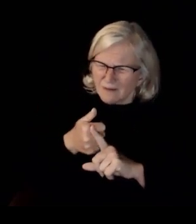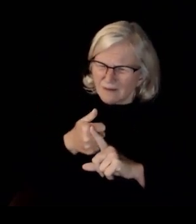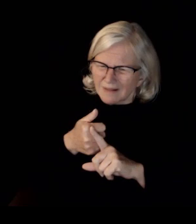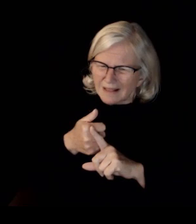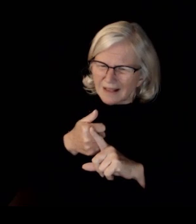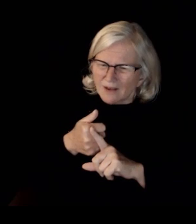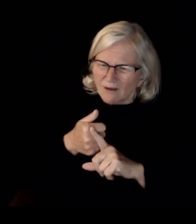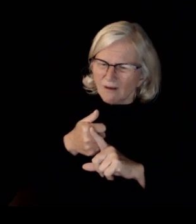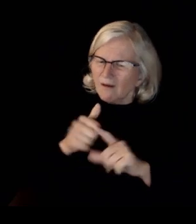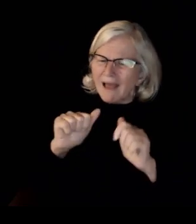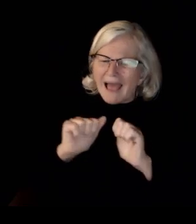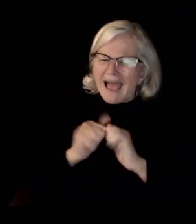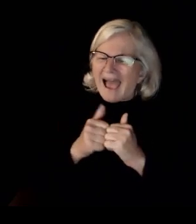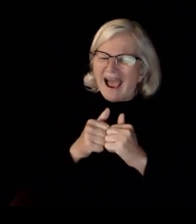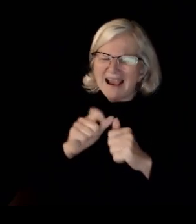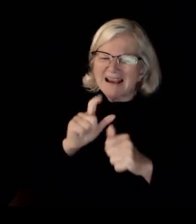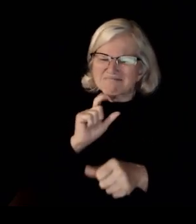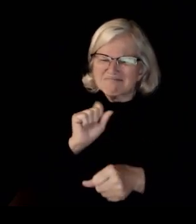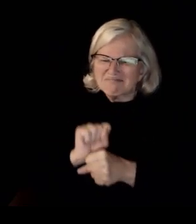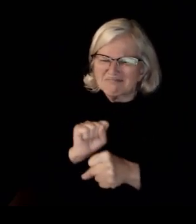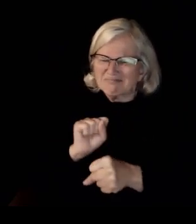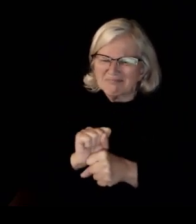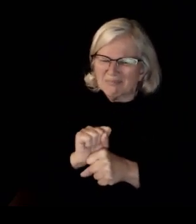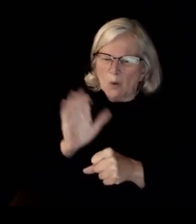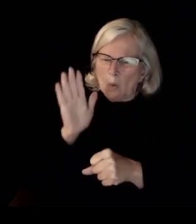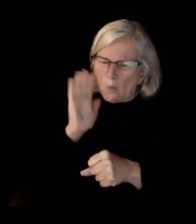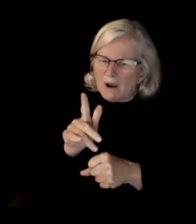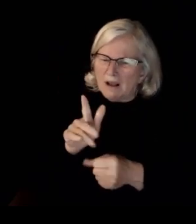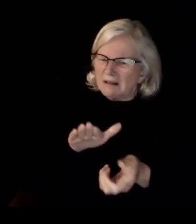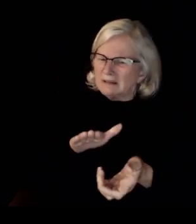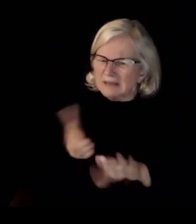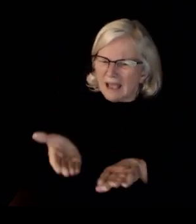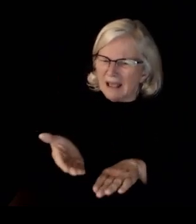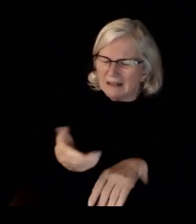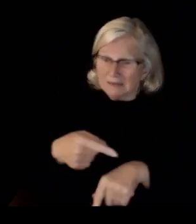talking about 3.4 percent in China all those months ago. What is it now and is it reliable?